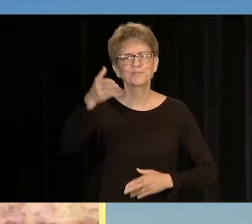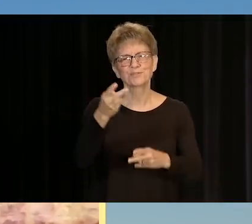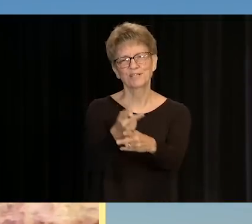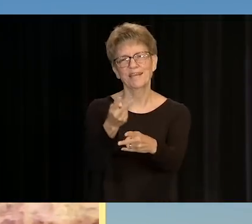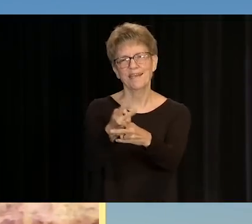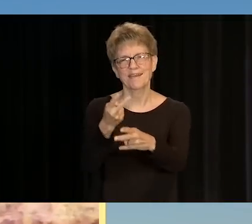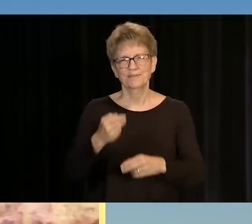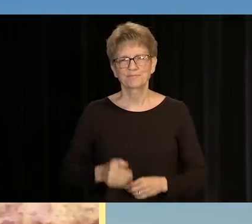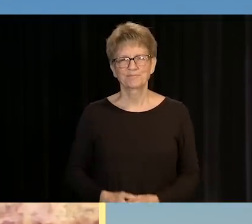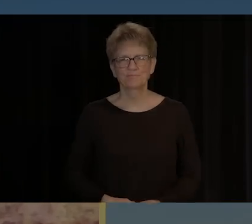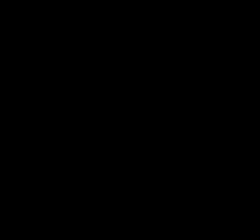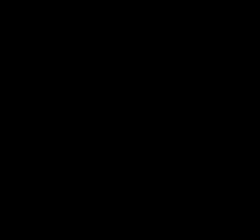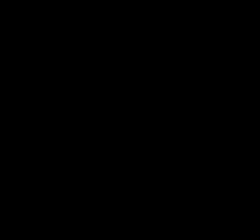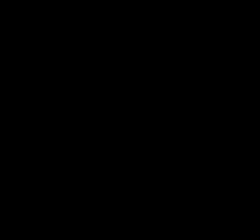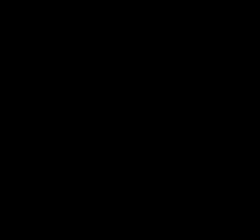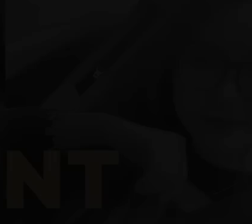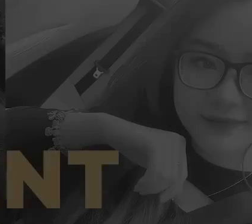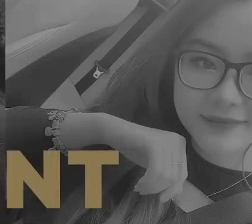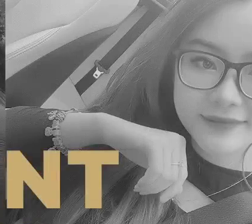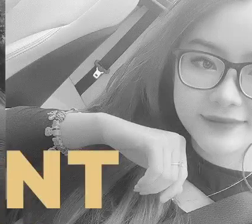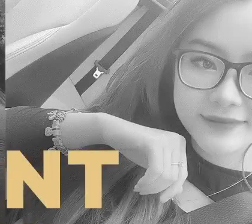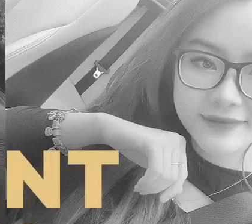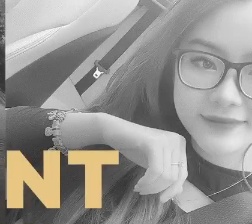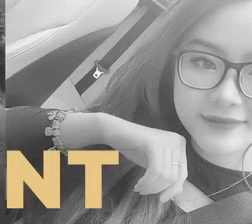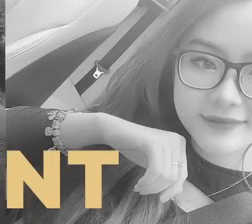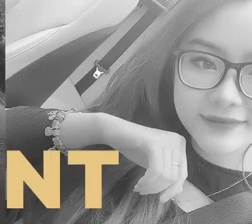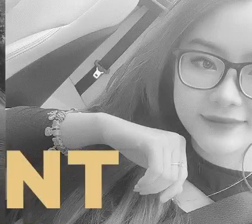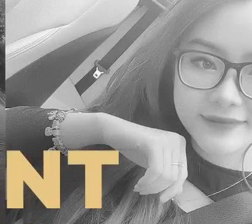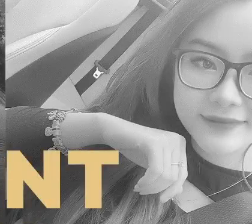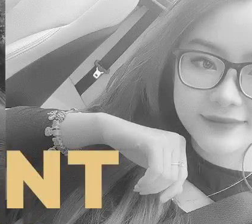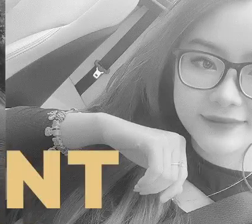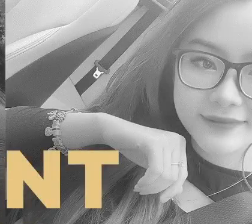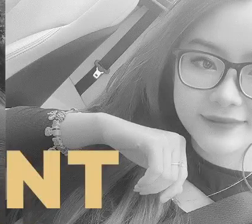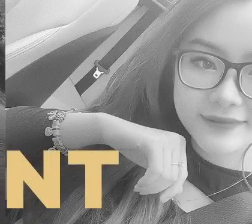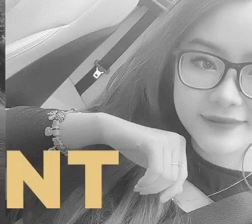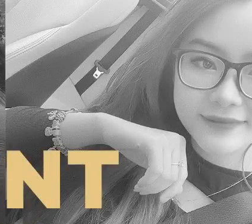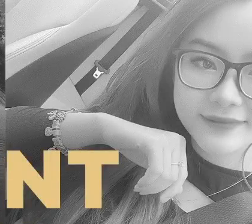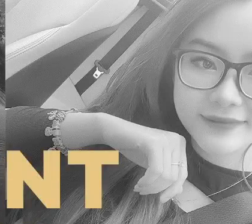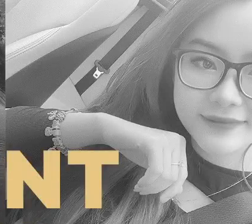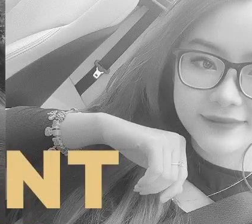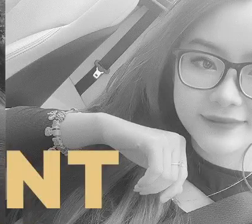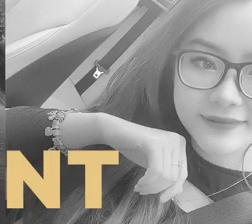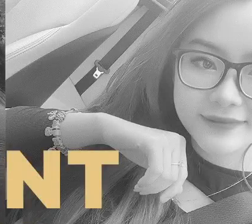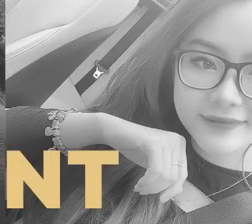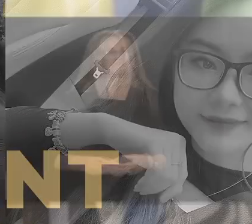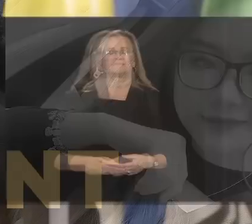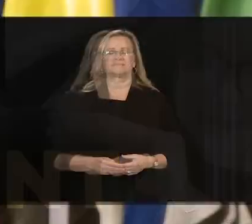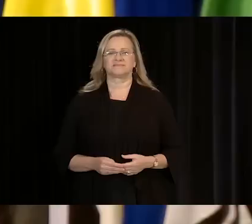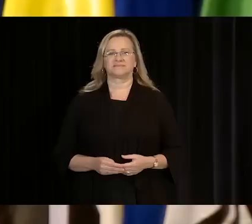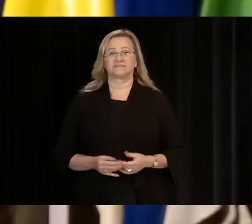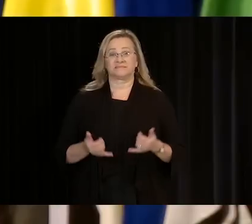GET OUT THERE AND DO IT. TAKE CARE.